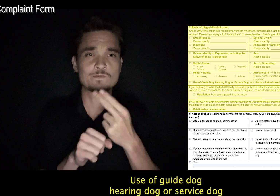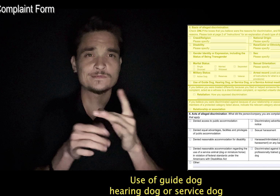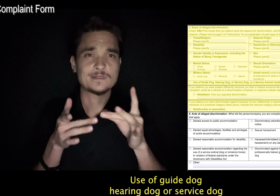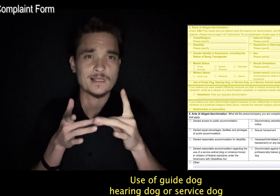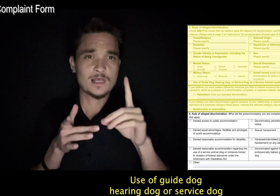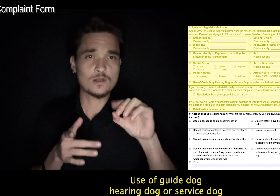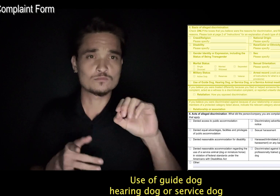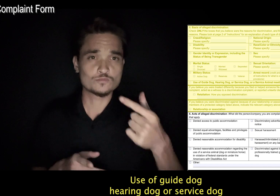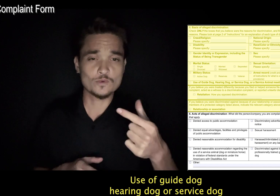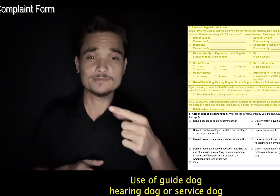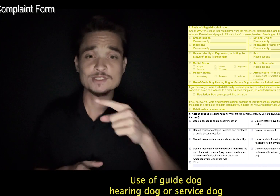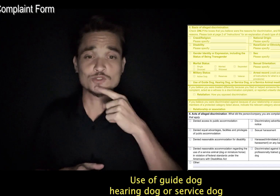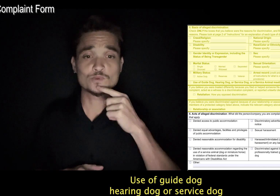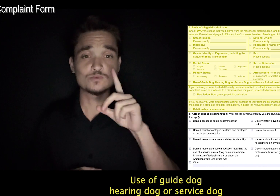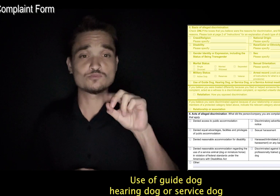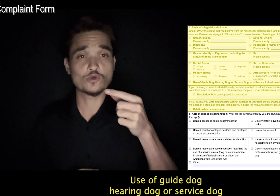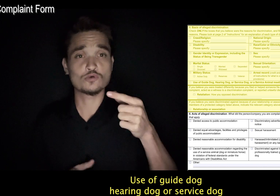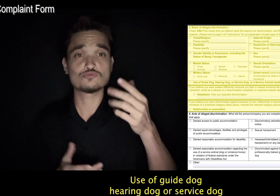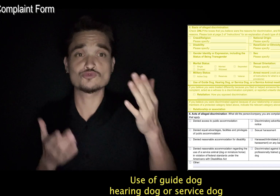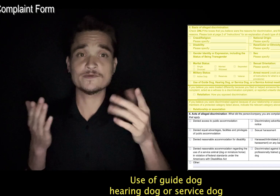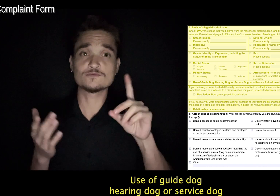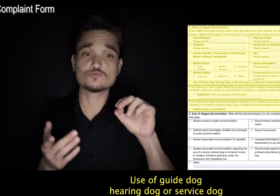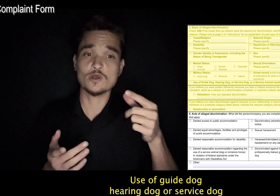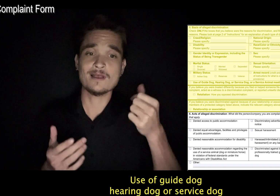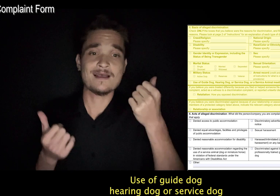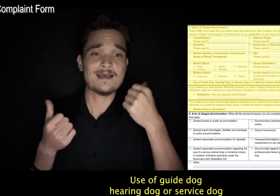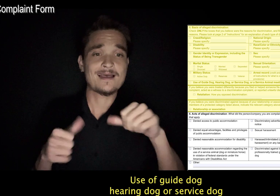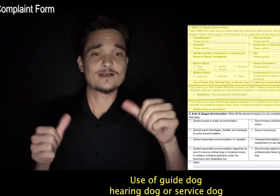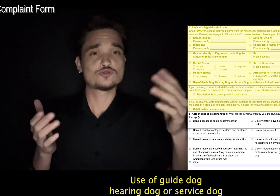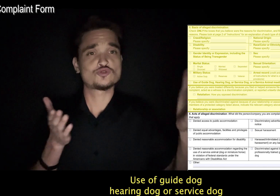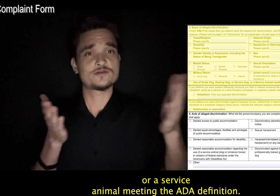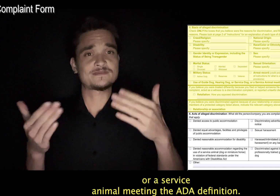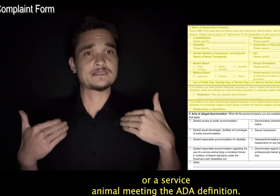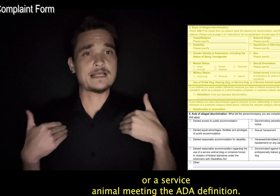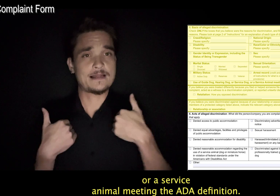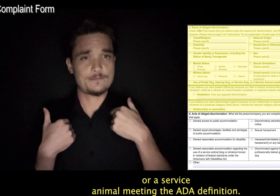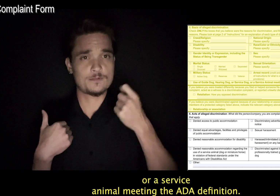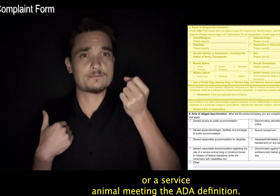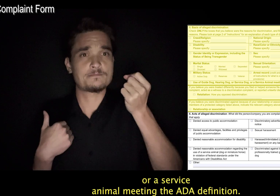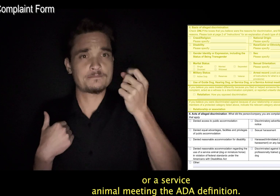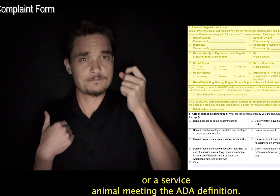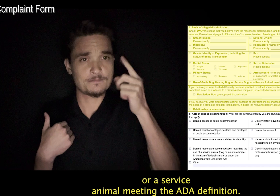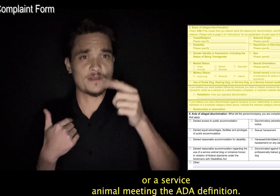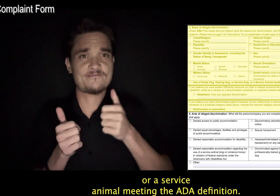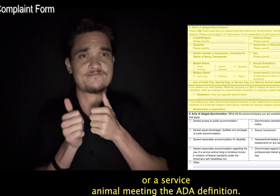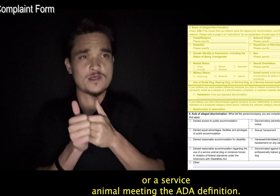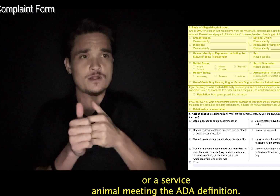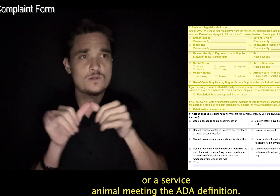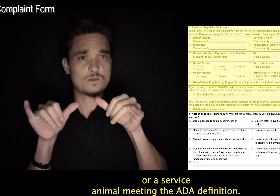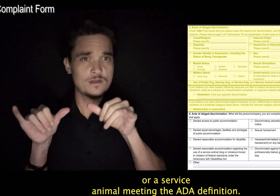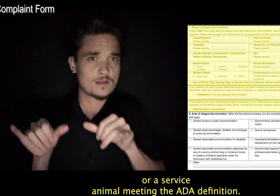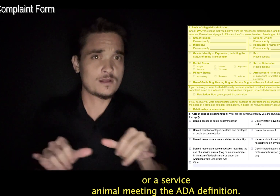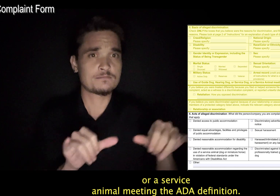Use of guide dog hearing dog or service dog or a service animal meeting the ADA definition.